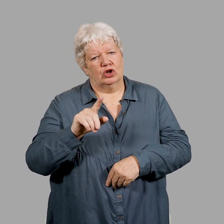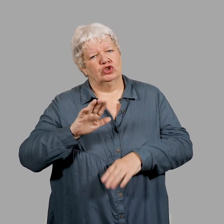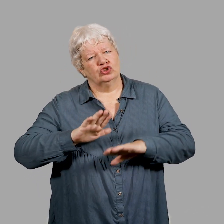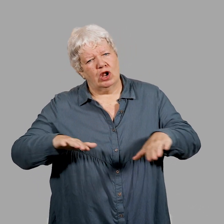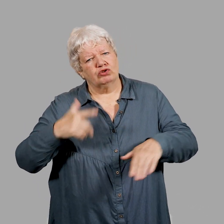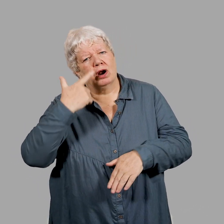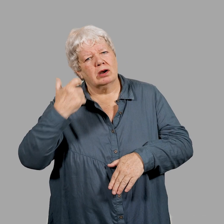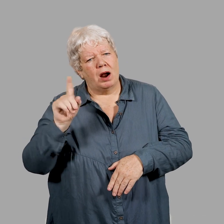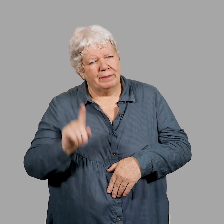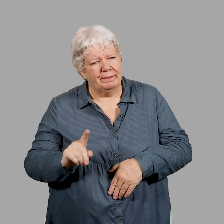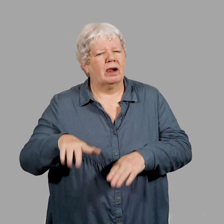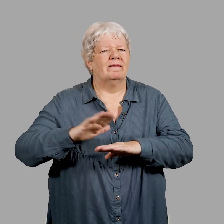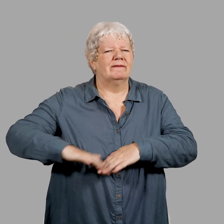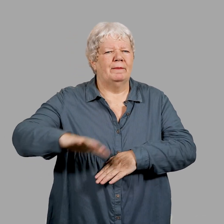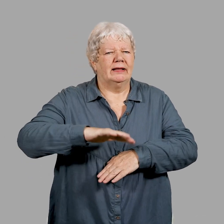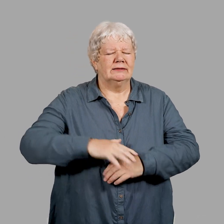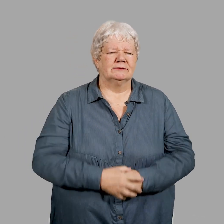Children, young people, and families